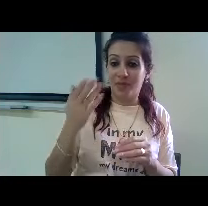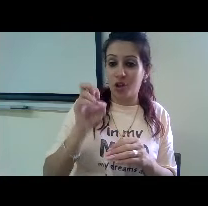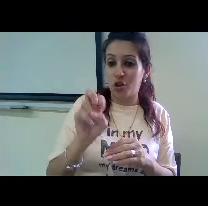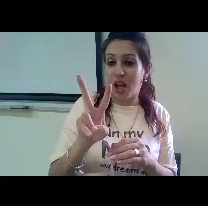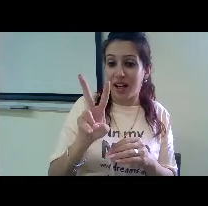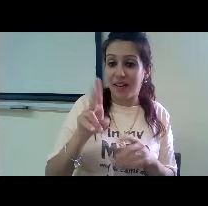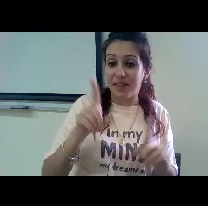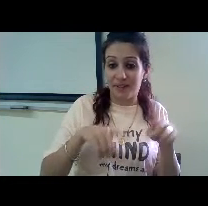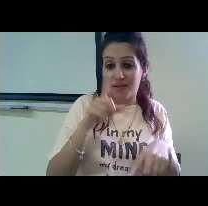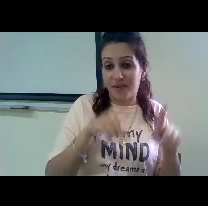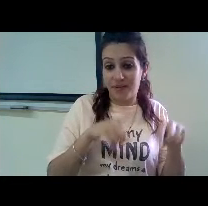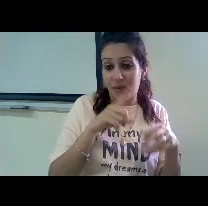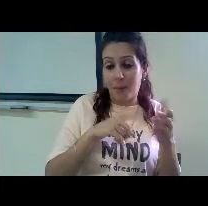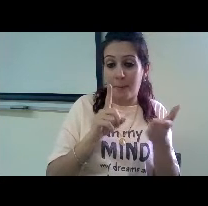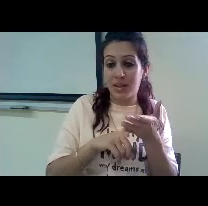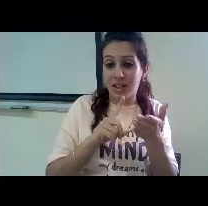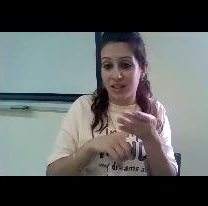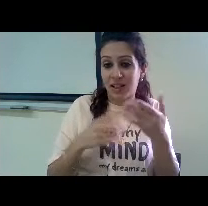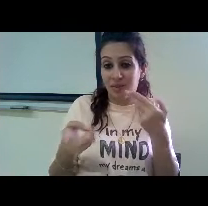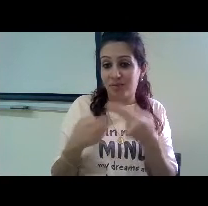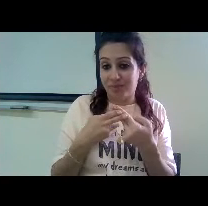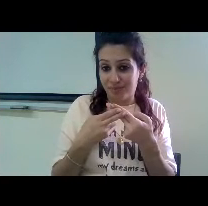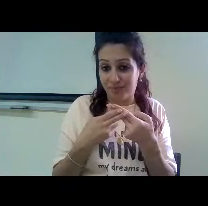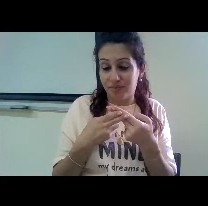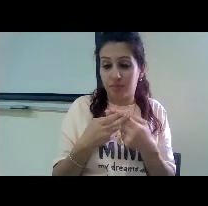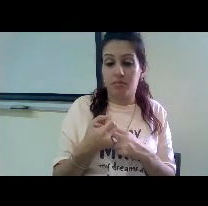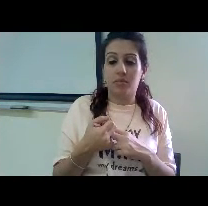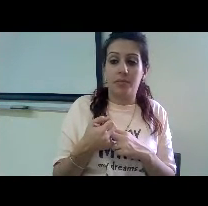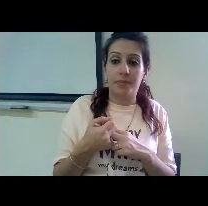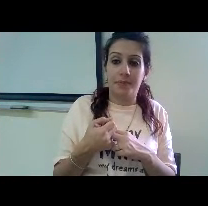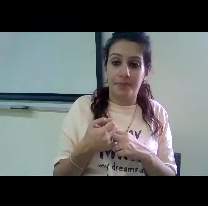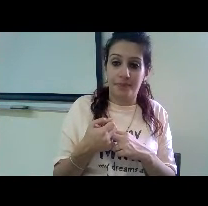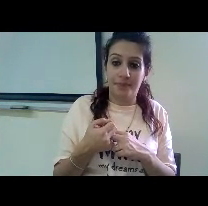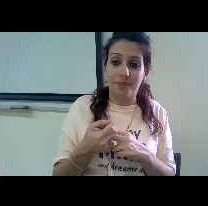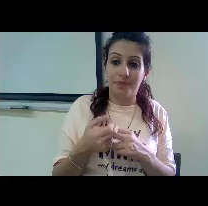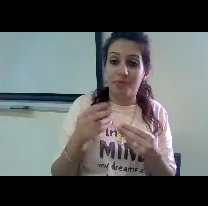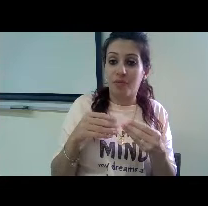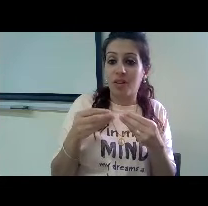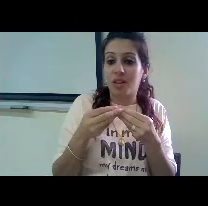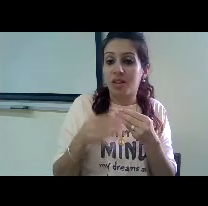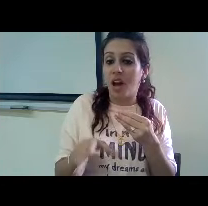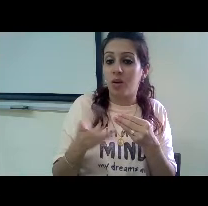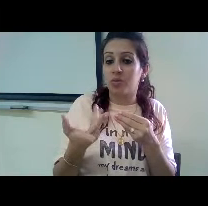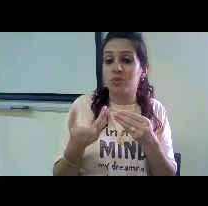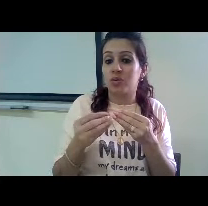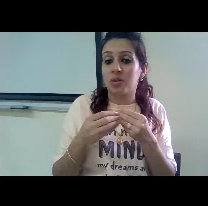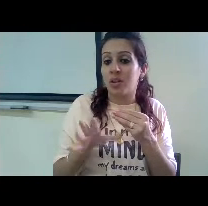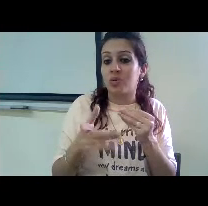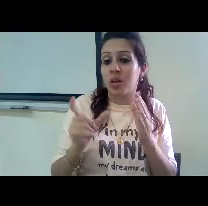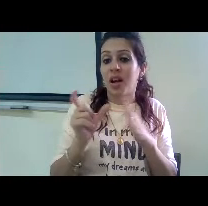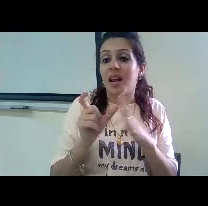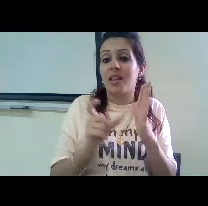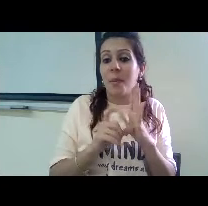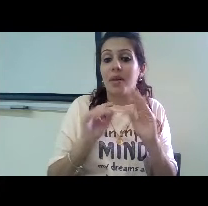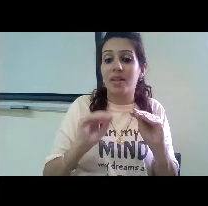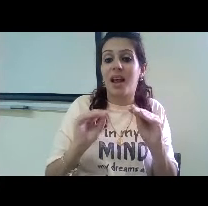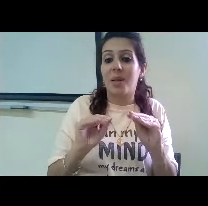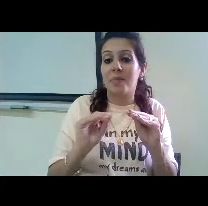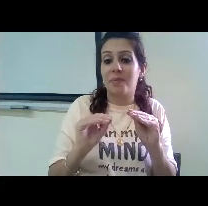Some countries are already doing it, and it's also apparent that we have to re-imagine assessment.